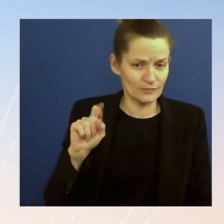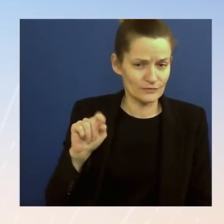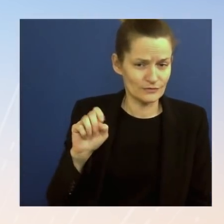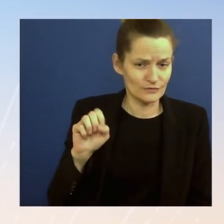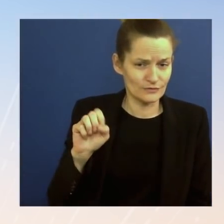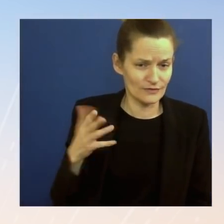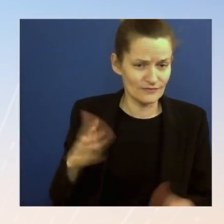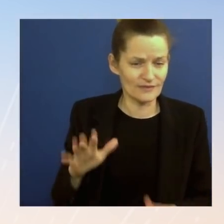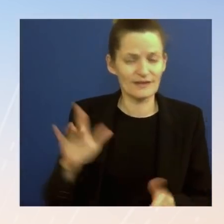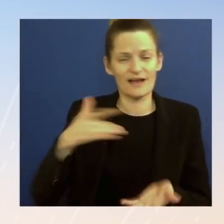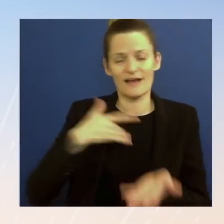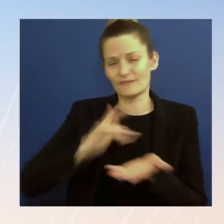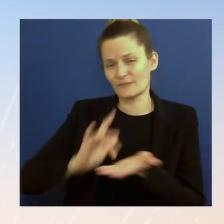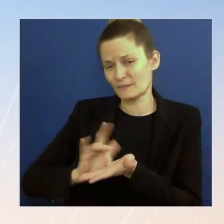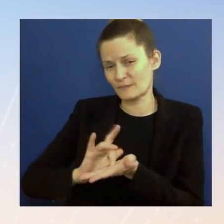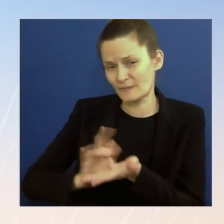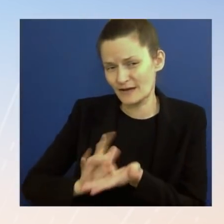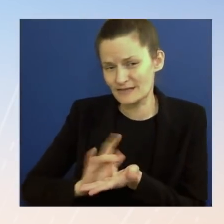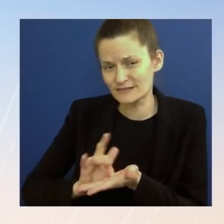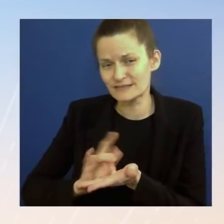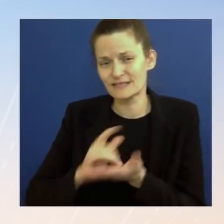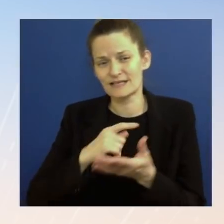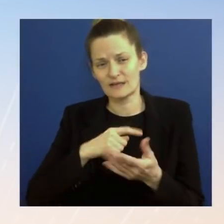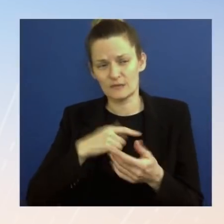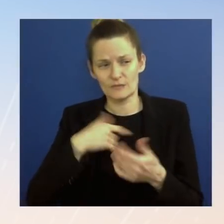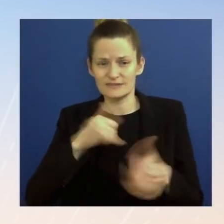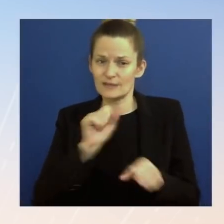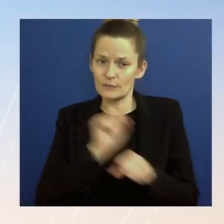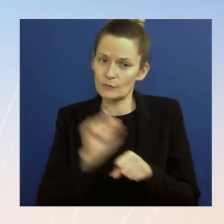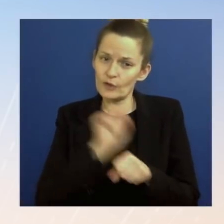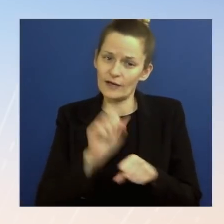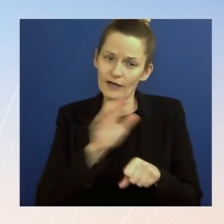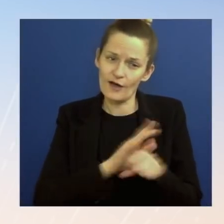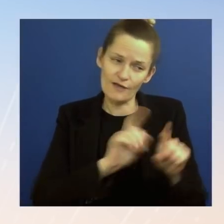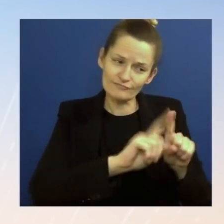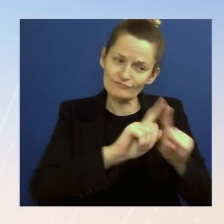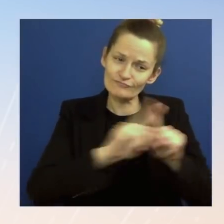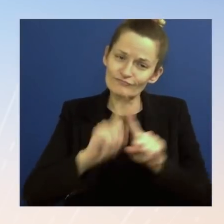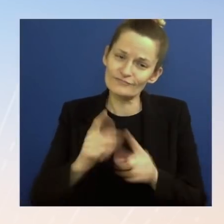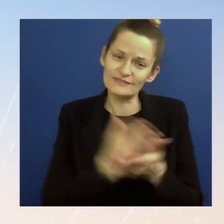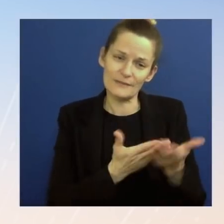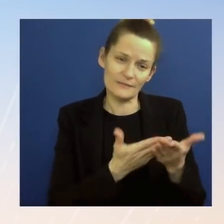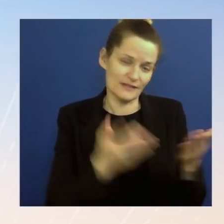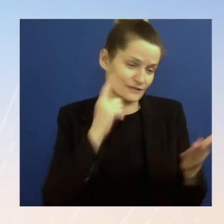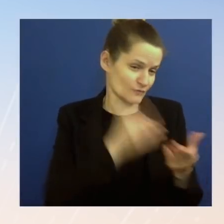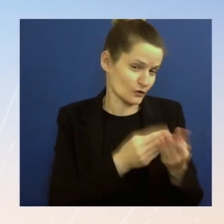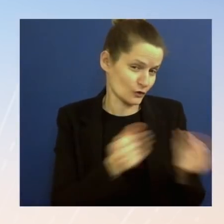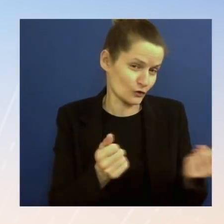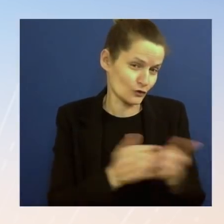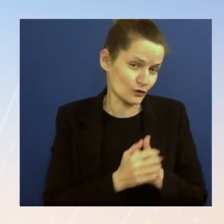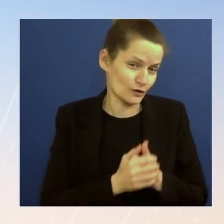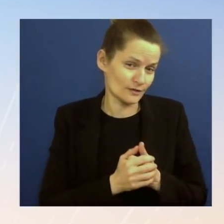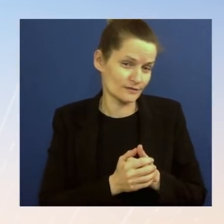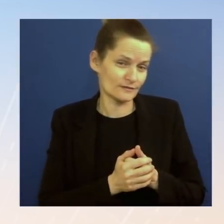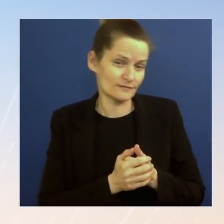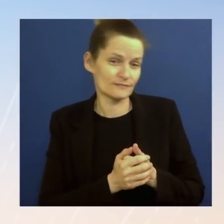and I think a lot of the reporting has been about, of course, the UK but also China. And China has a zero-tolerance policy, as you all know,